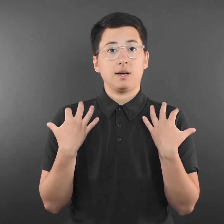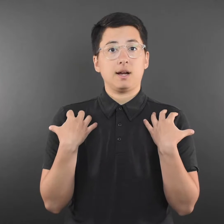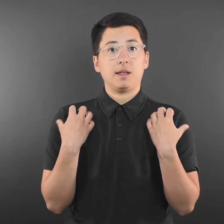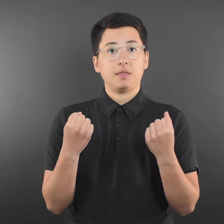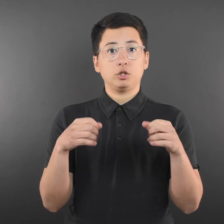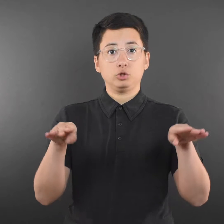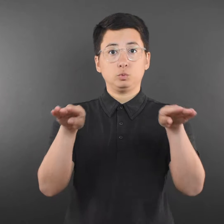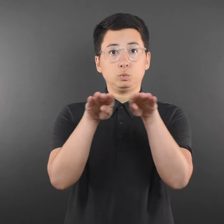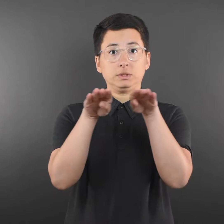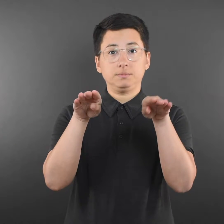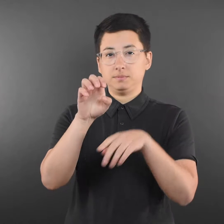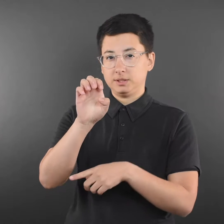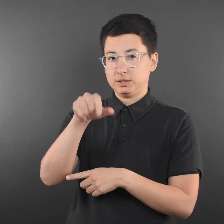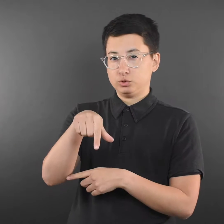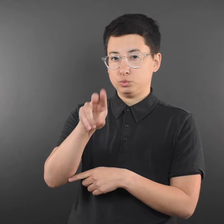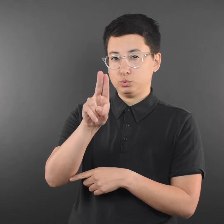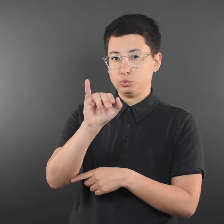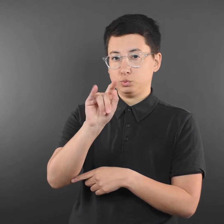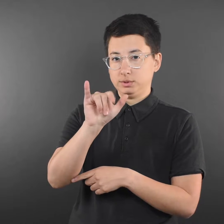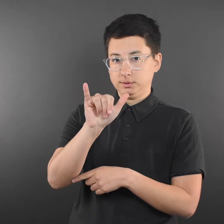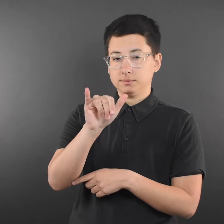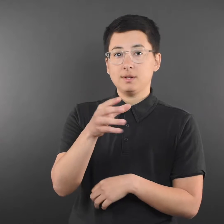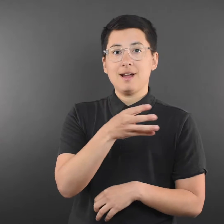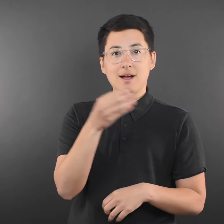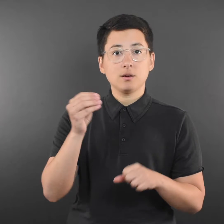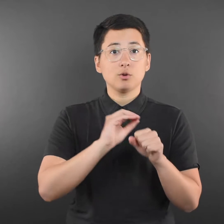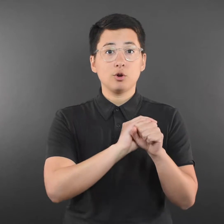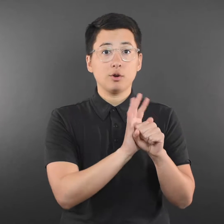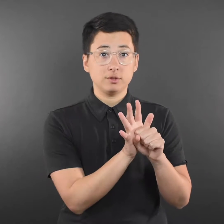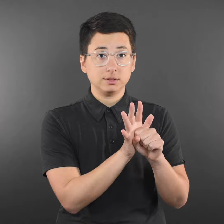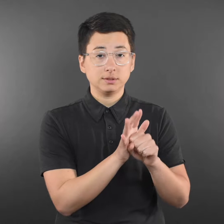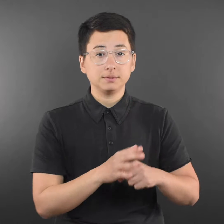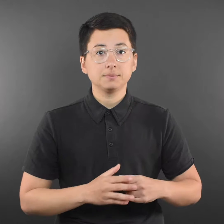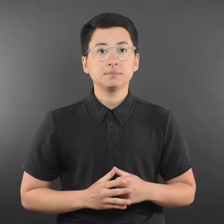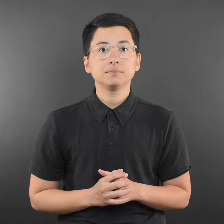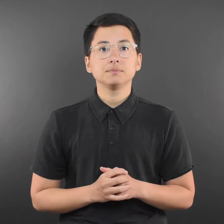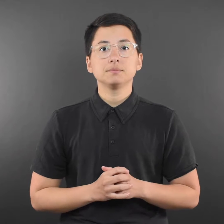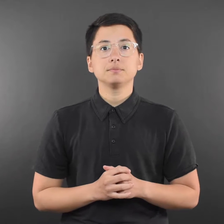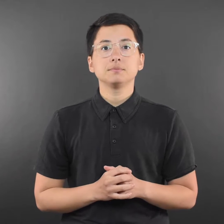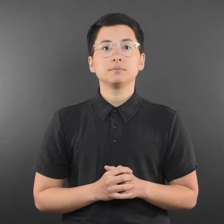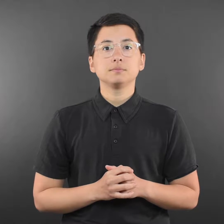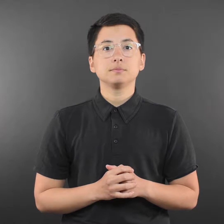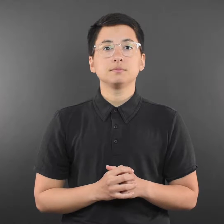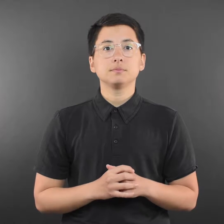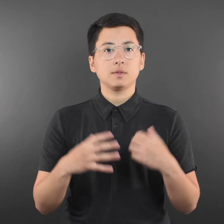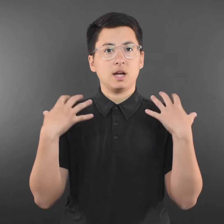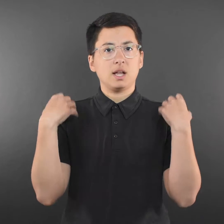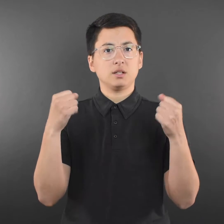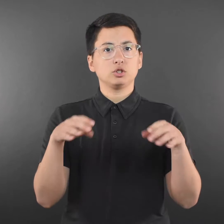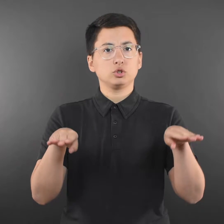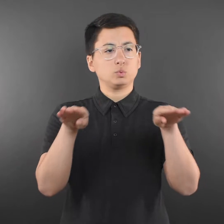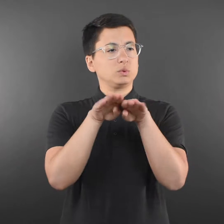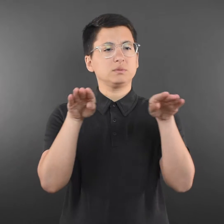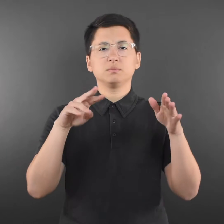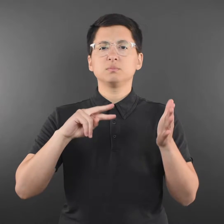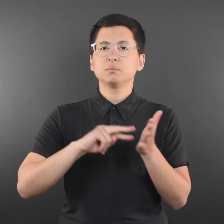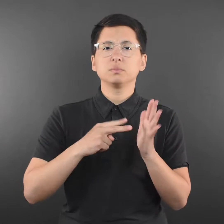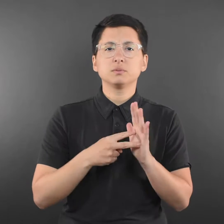Health Equity and COVID-19